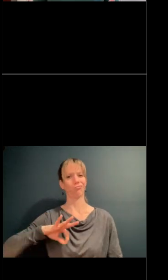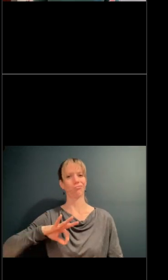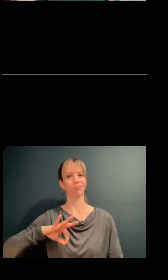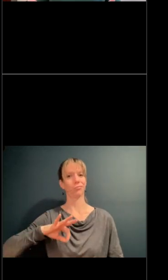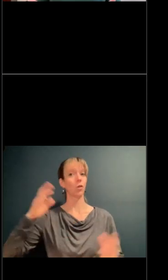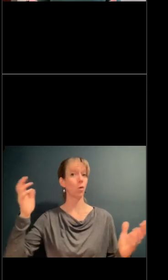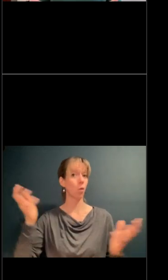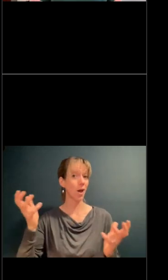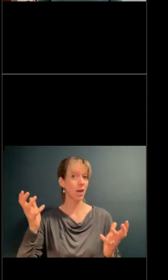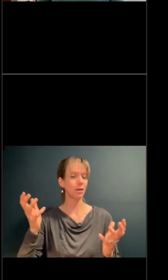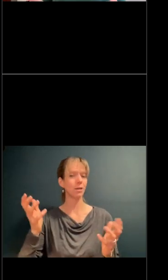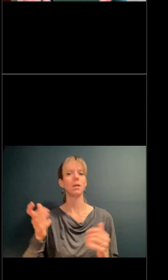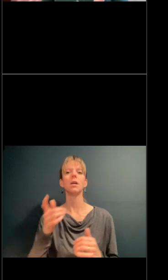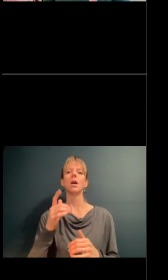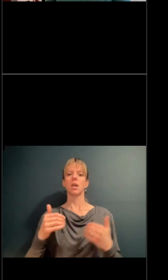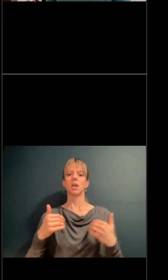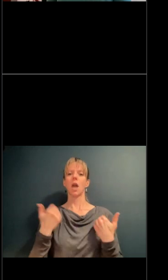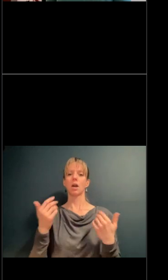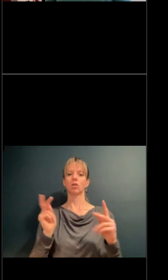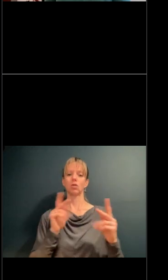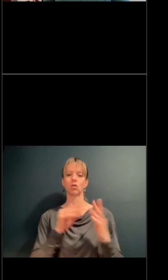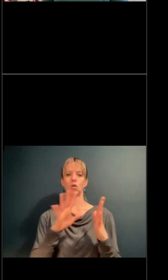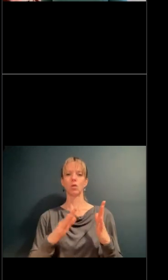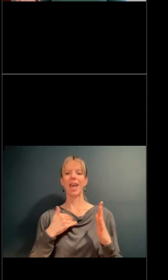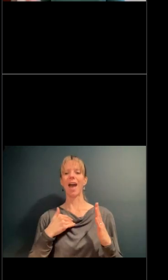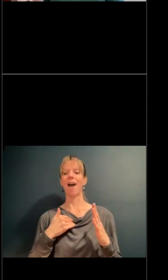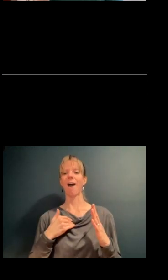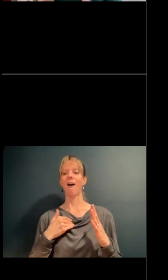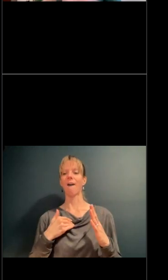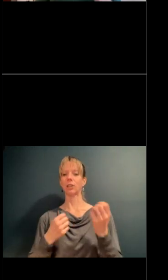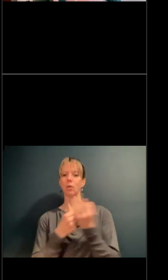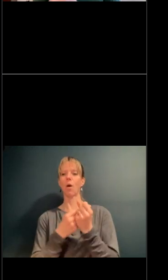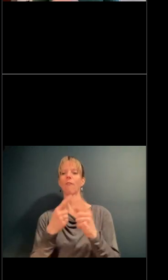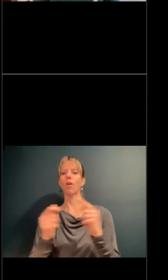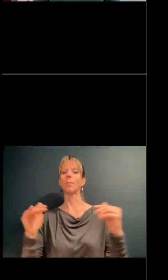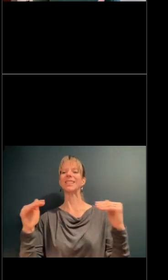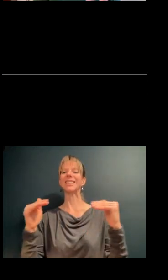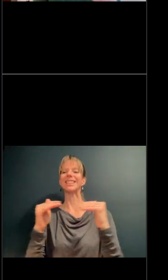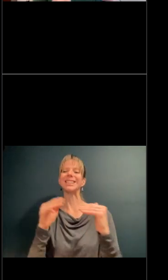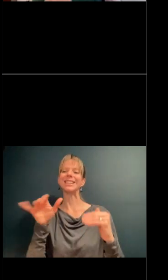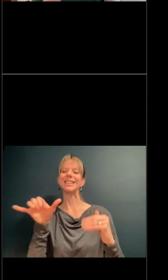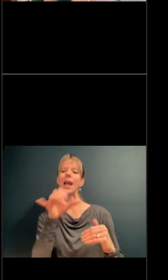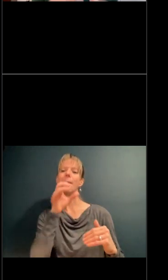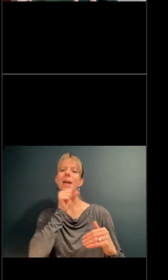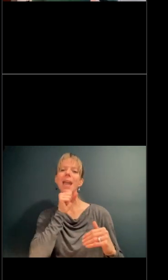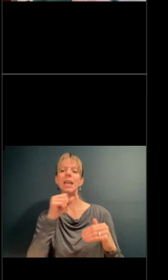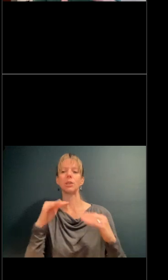people are receiving support from same age peers, versus exclusively from professionals